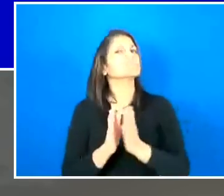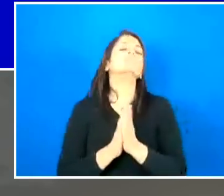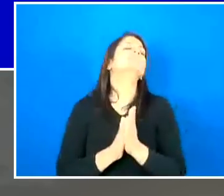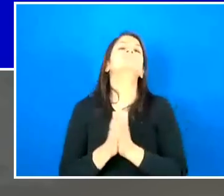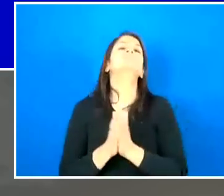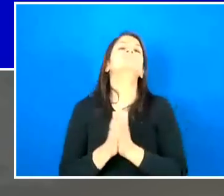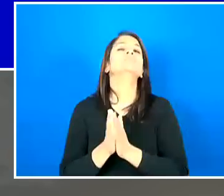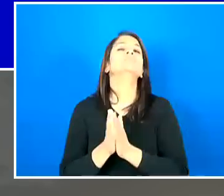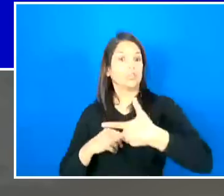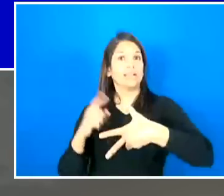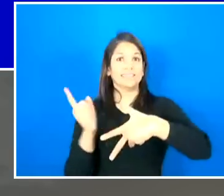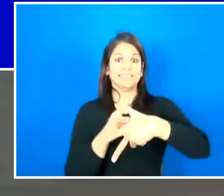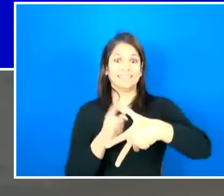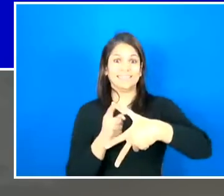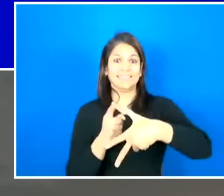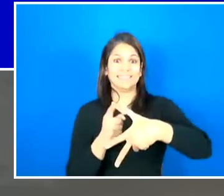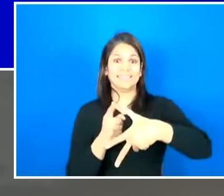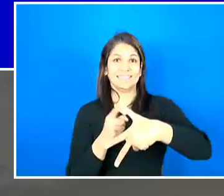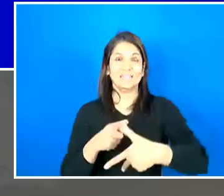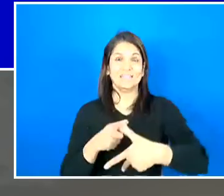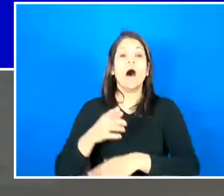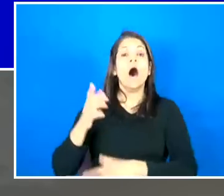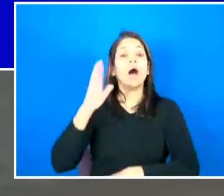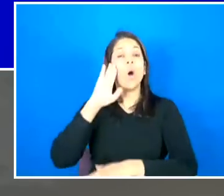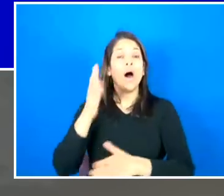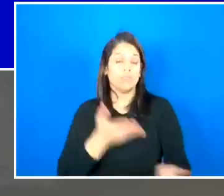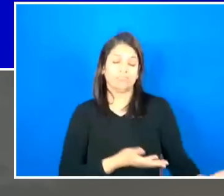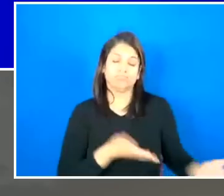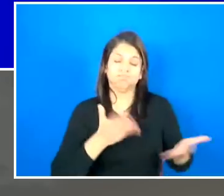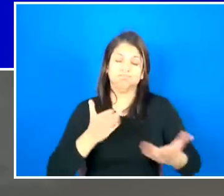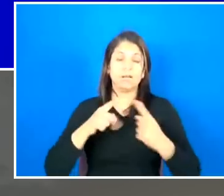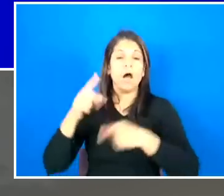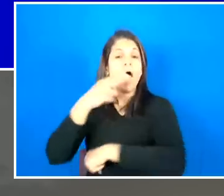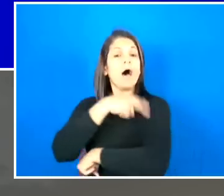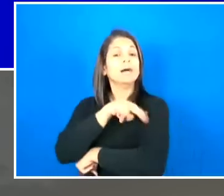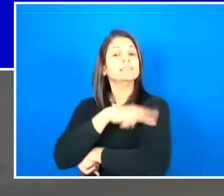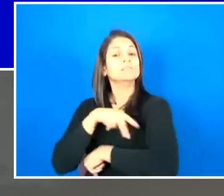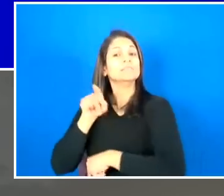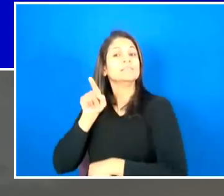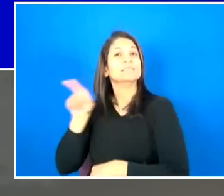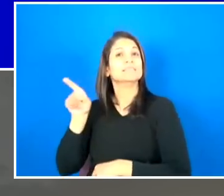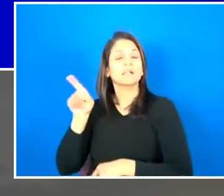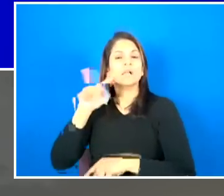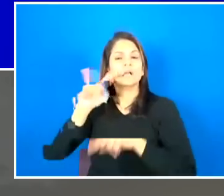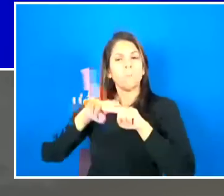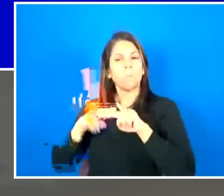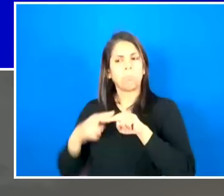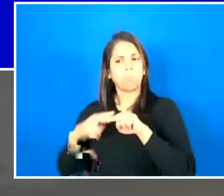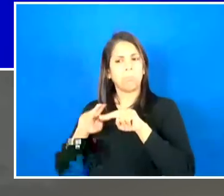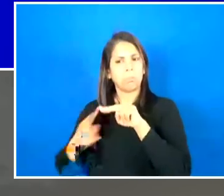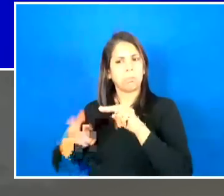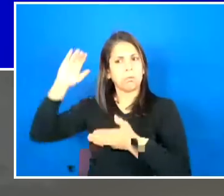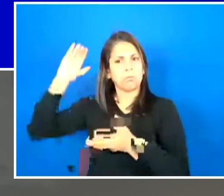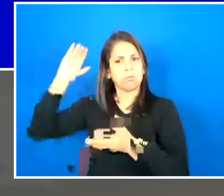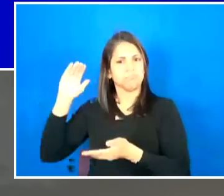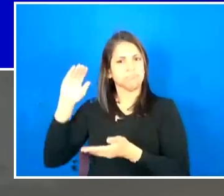DEFINITELY A GOOD DAY. INDICOATR E,ON DAILY NUMBER OF PEOPLE ADMITTED TO HOSPITALS FOR